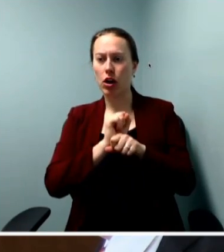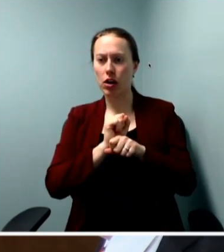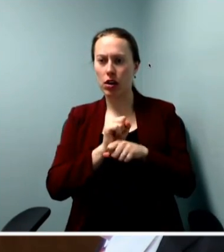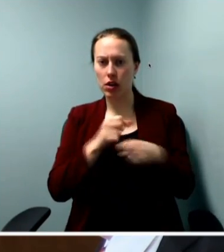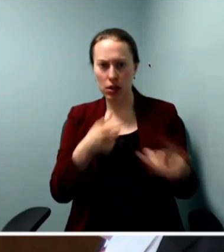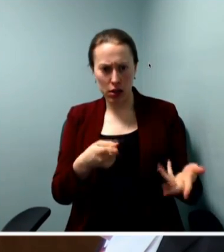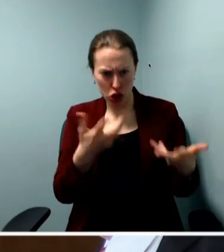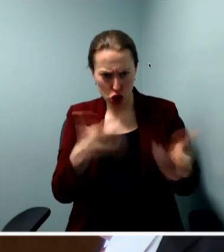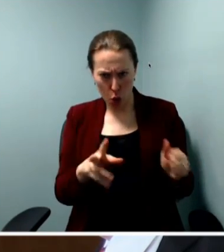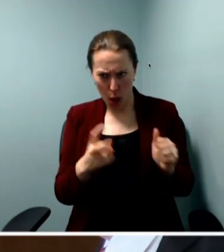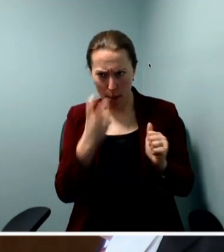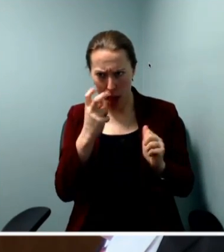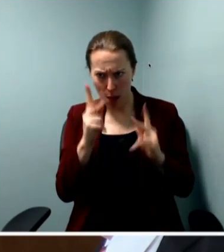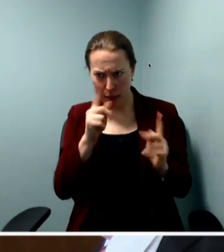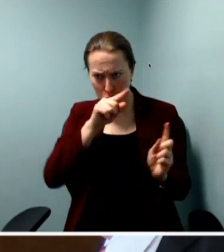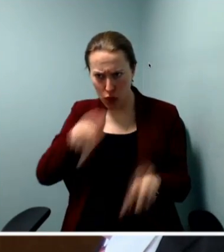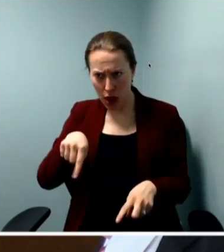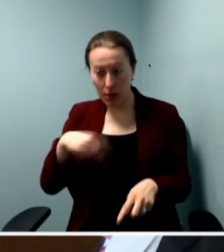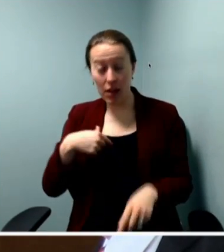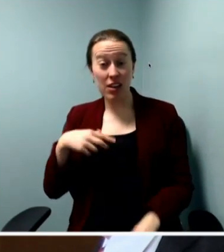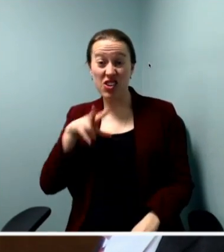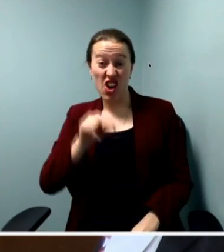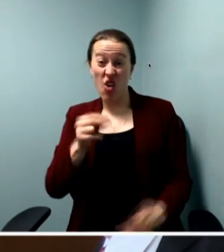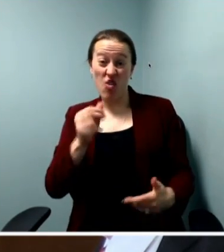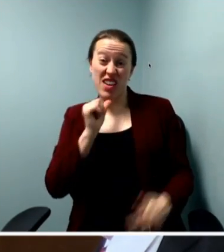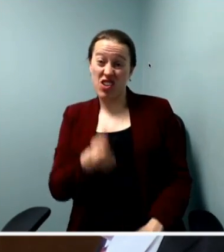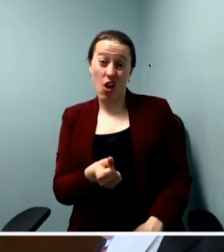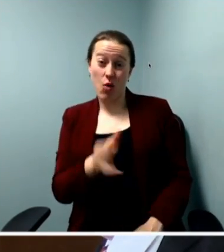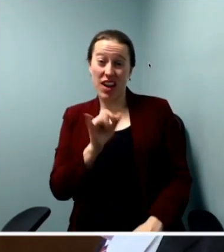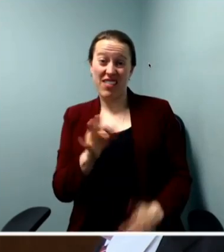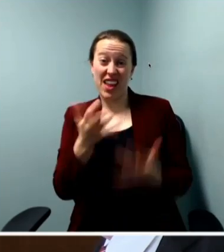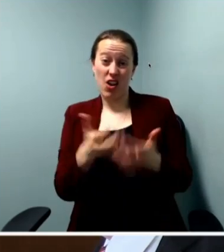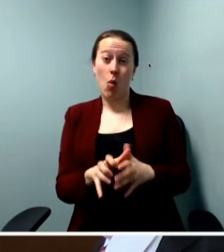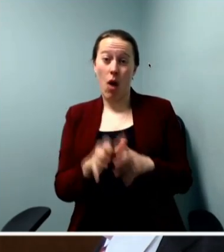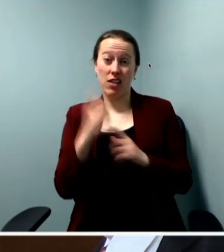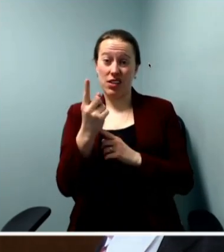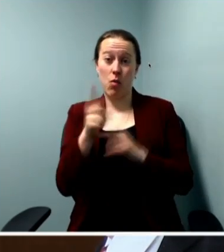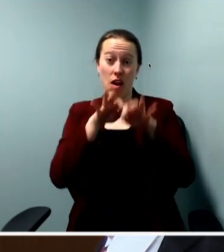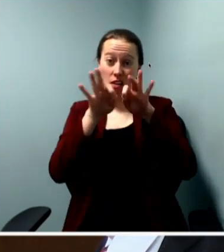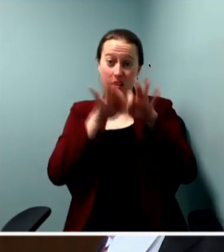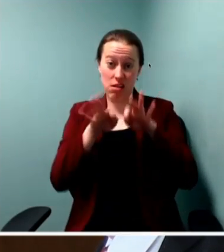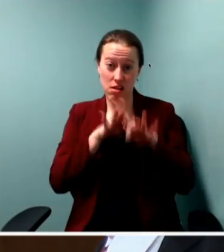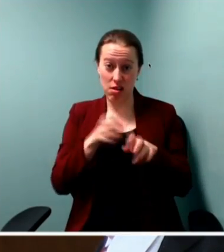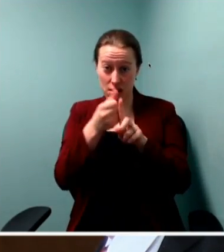And they don't if they don't really want an audio-describer to come, but it doesn't occur to them.